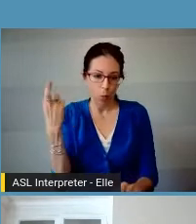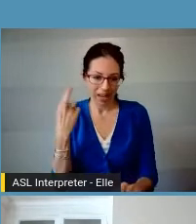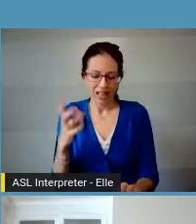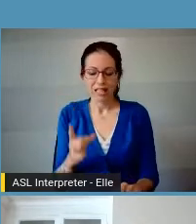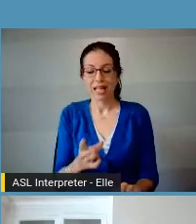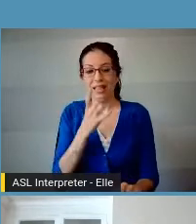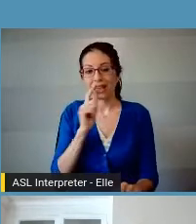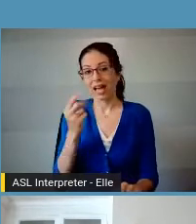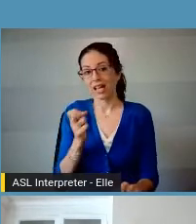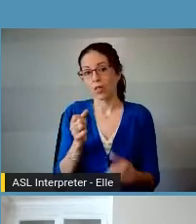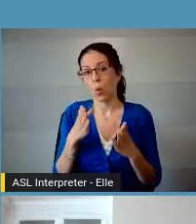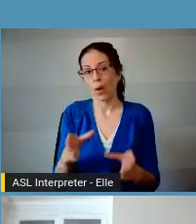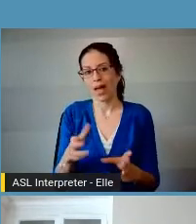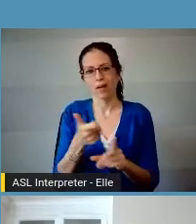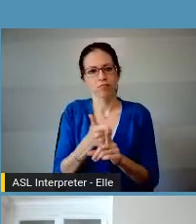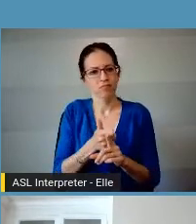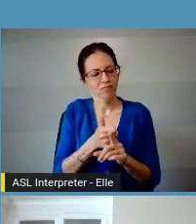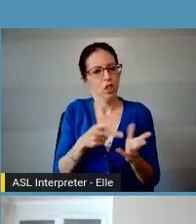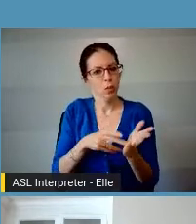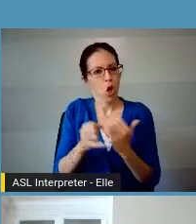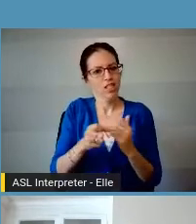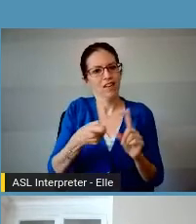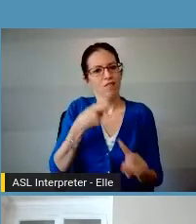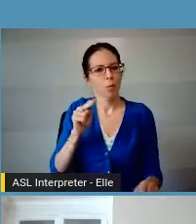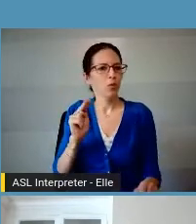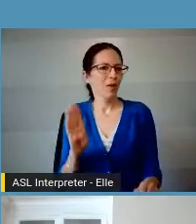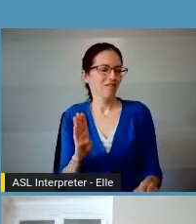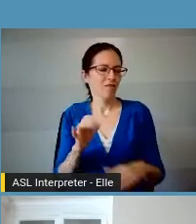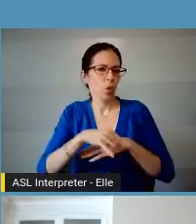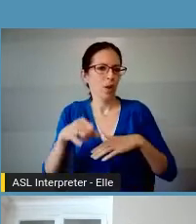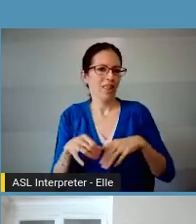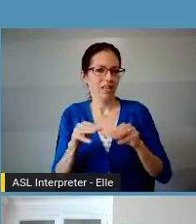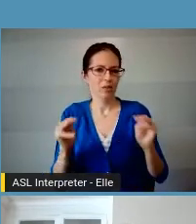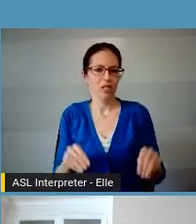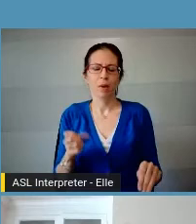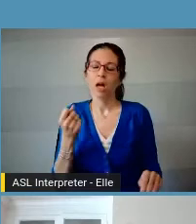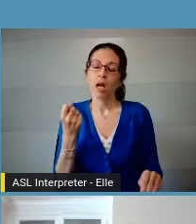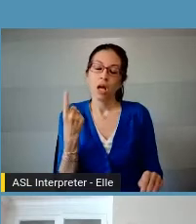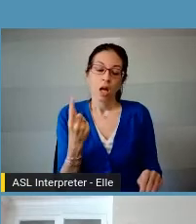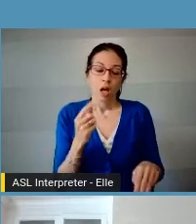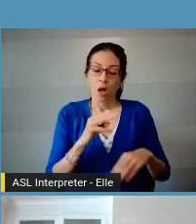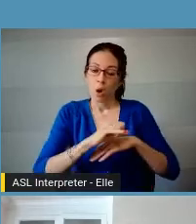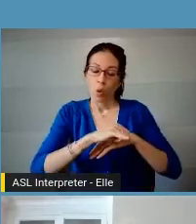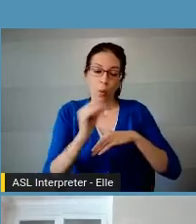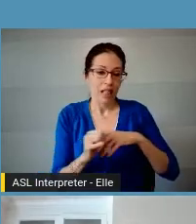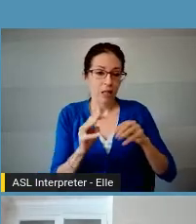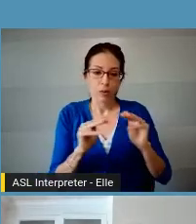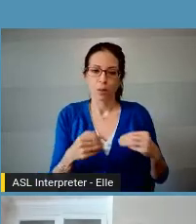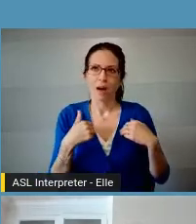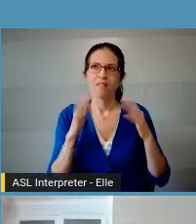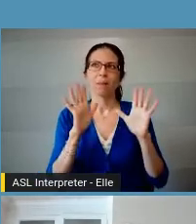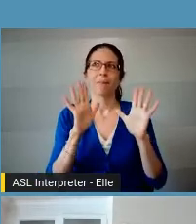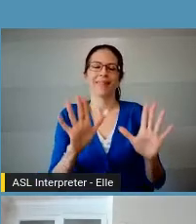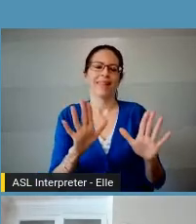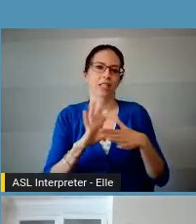Bedford Whaling Museum and -- such amazing content in the archives. Currently digitized